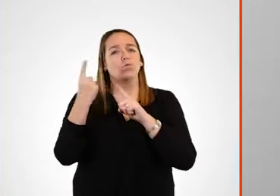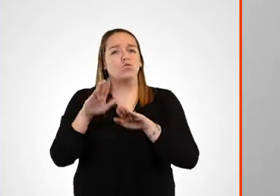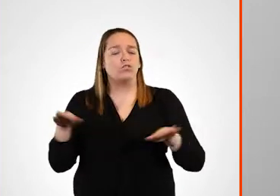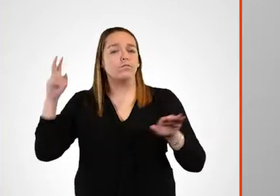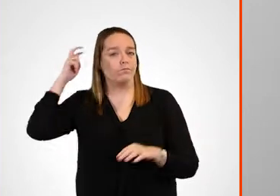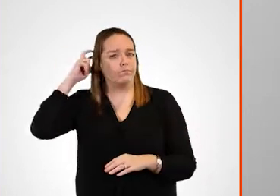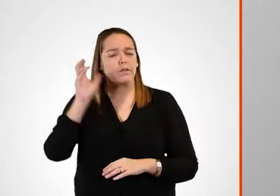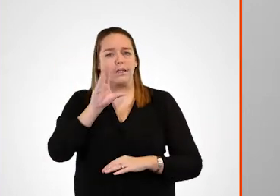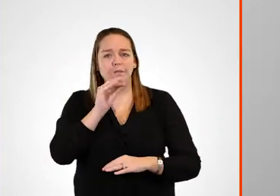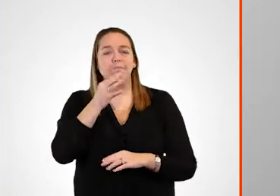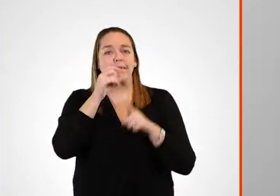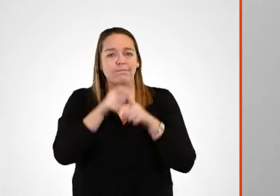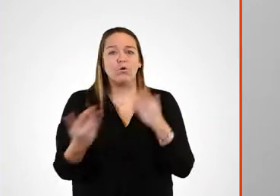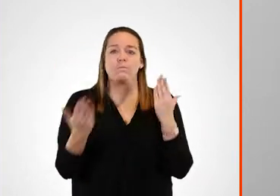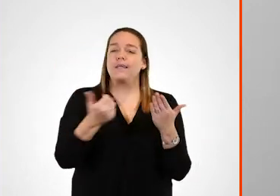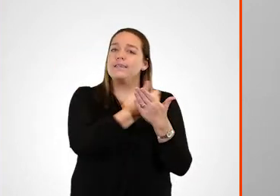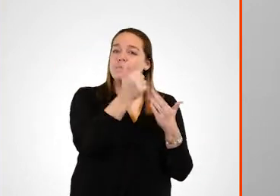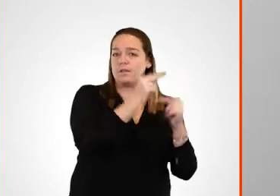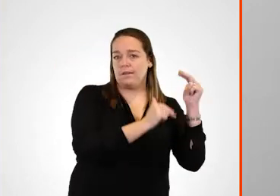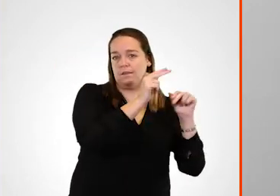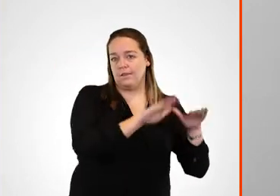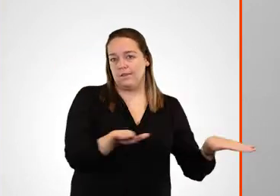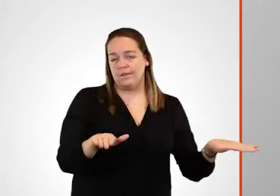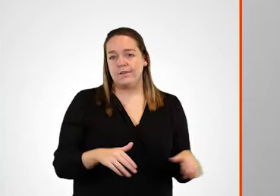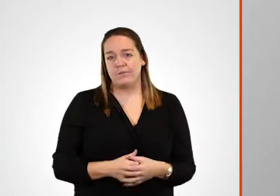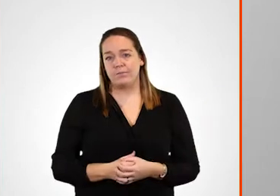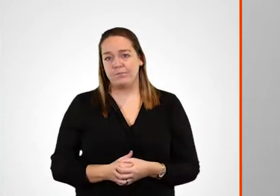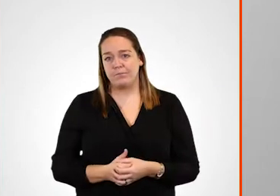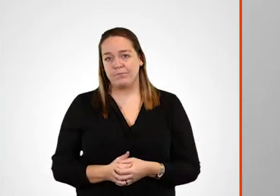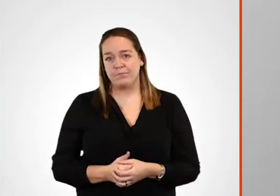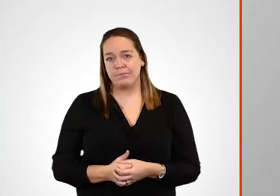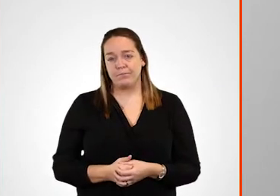with cochlear implants compared to typically developing kids.